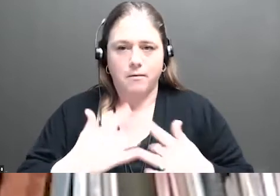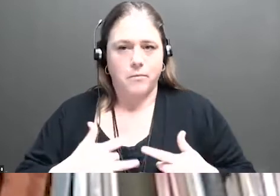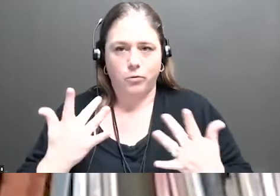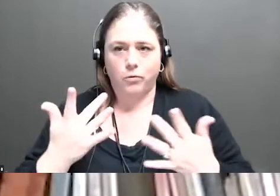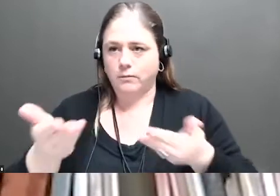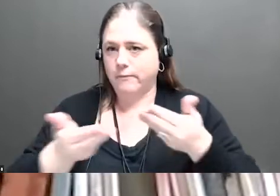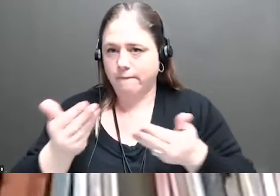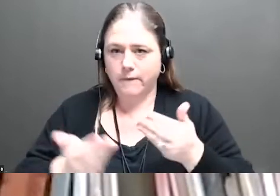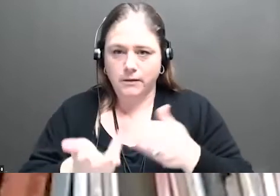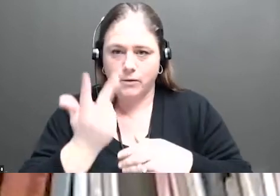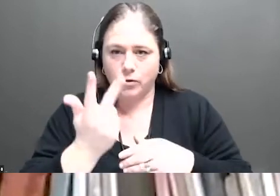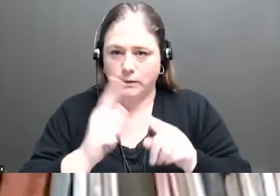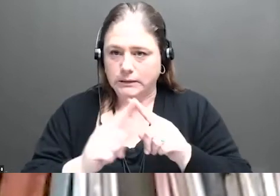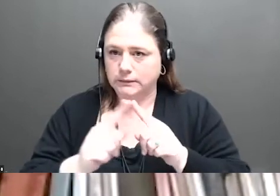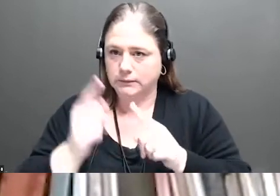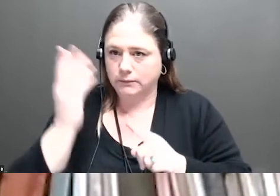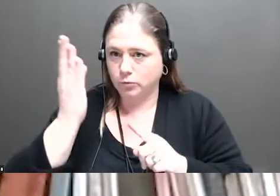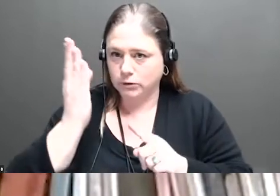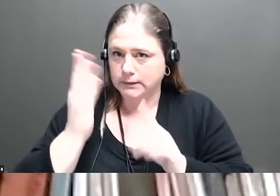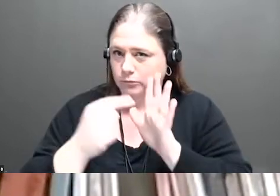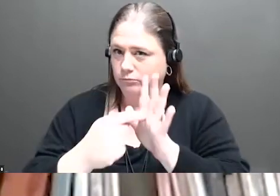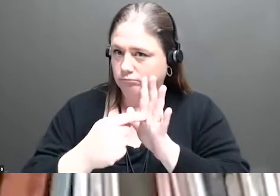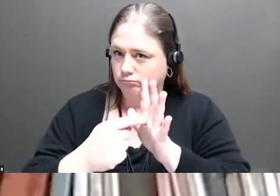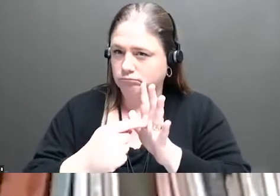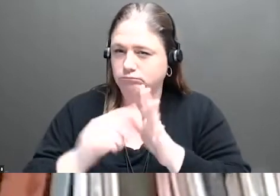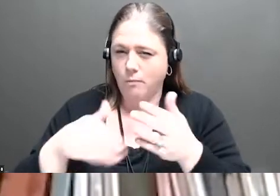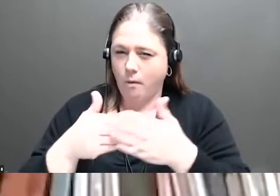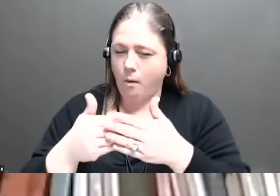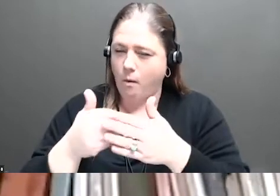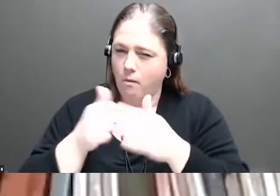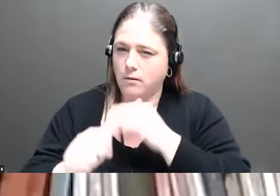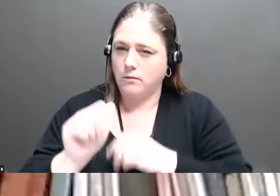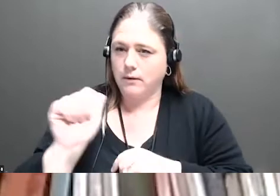for Equality of Blind Canadians, who played a crucial role in the development of the project.